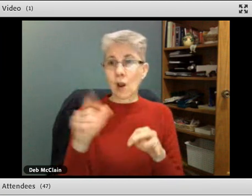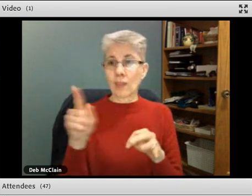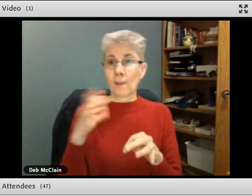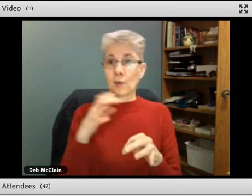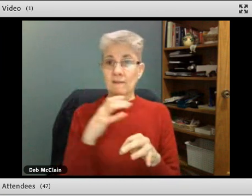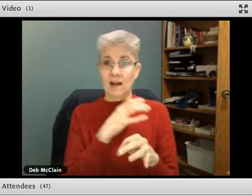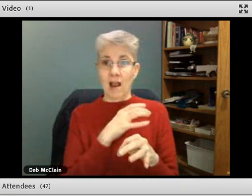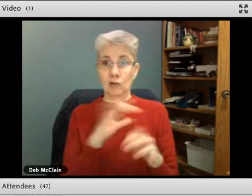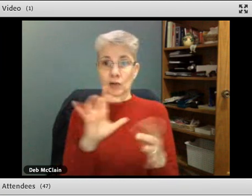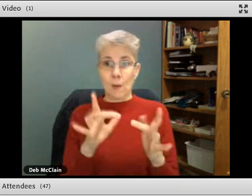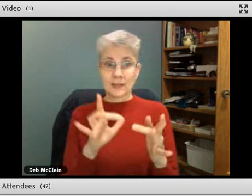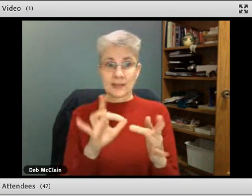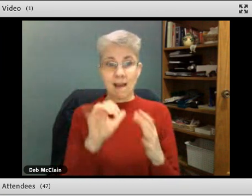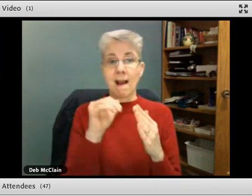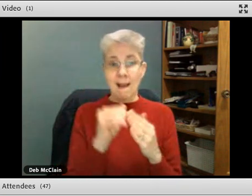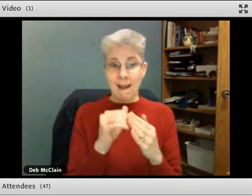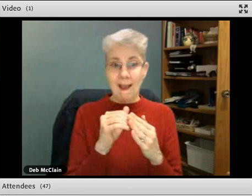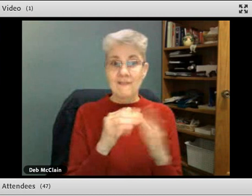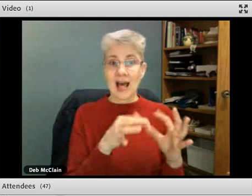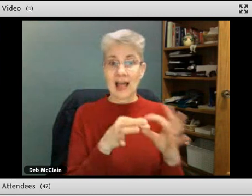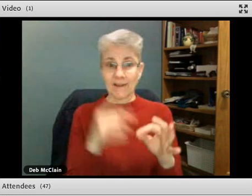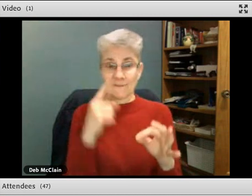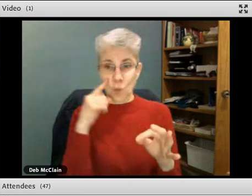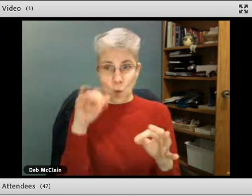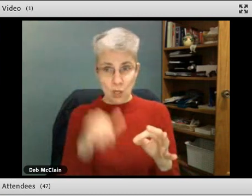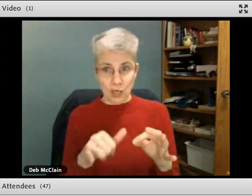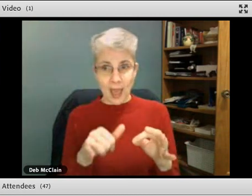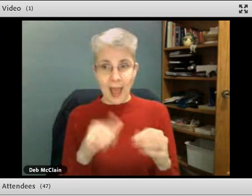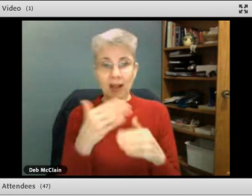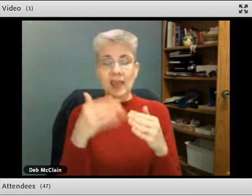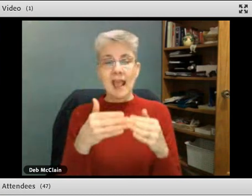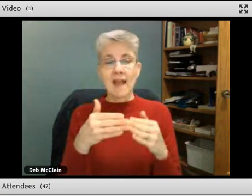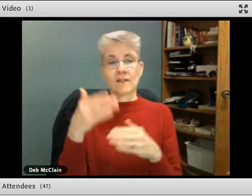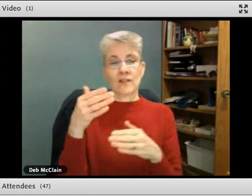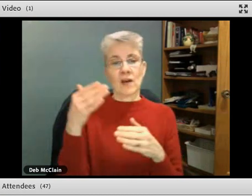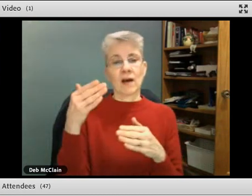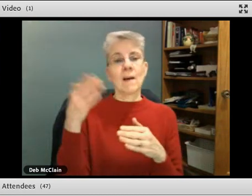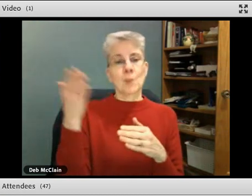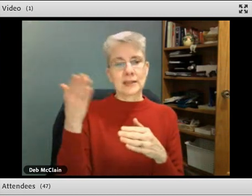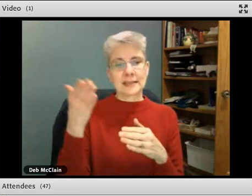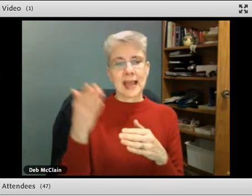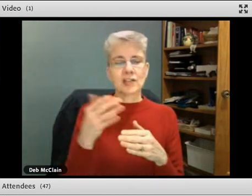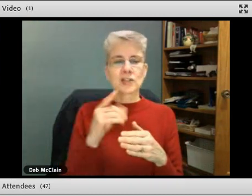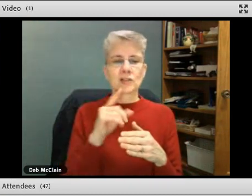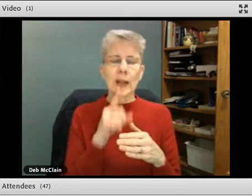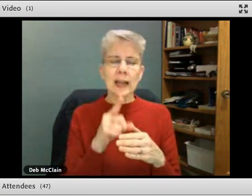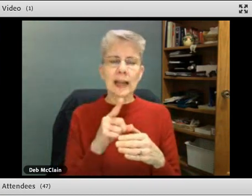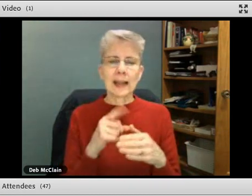It's extensive. In fact, the MARC documentation, the official MARC documentation,